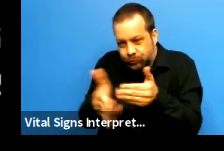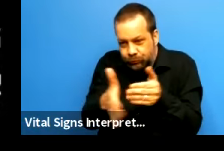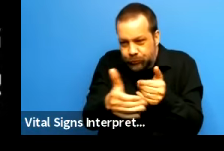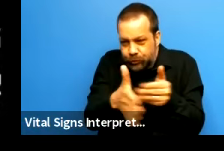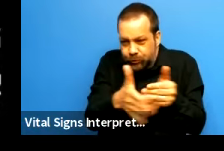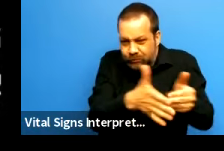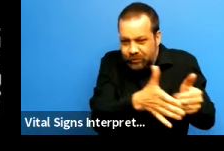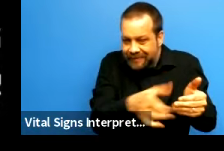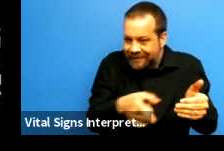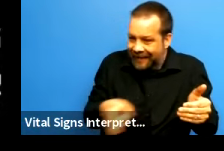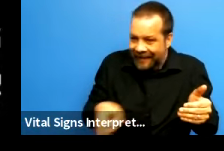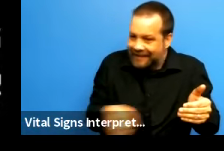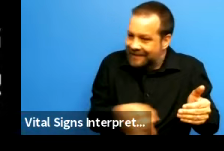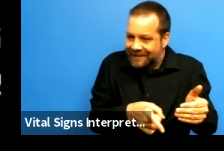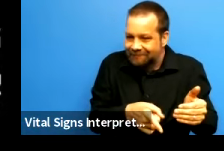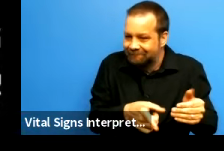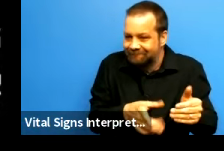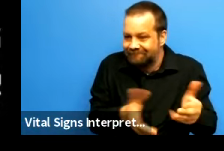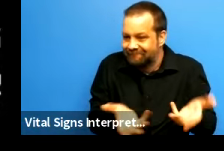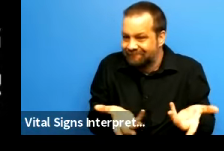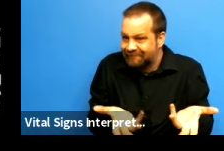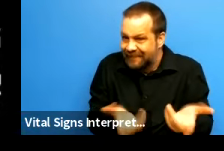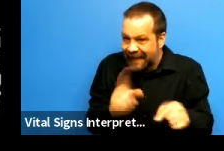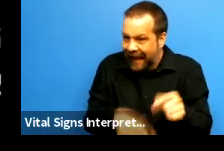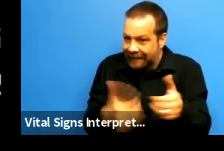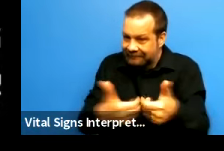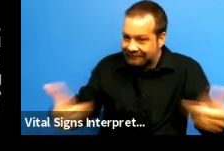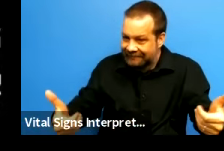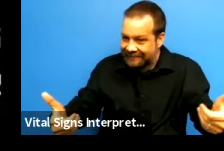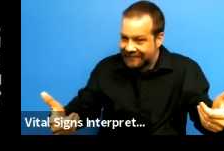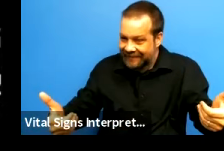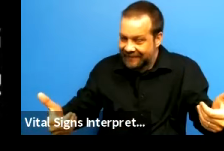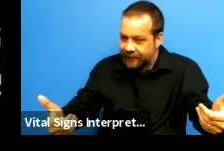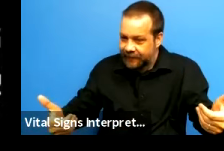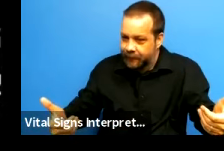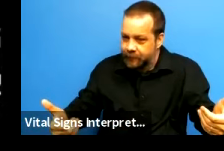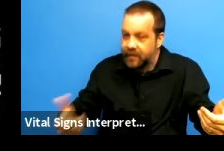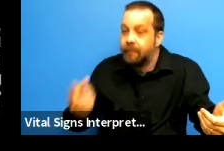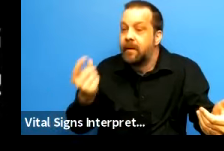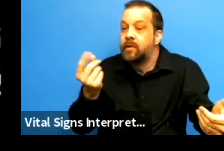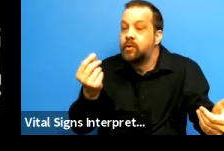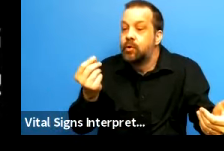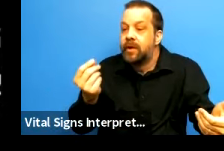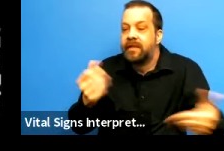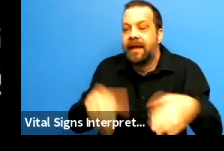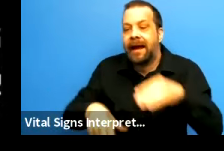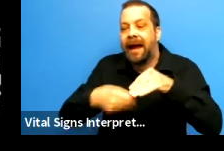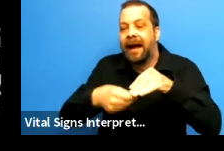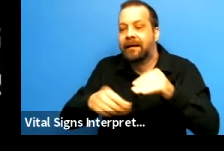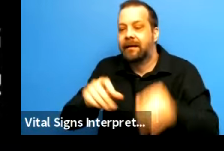In his office they chose to put high plastic barriers between the cubicles.